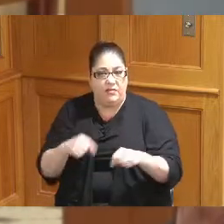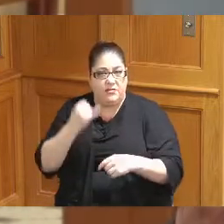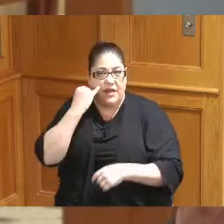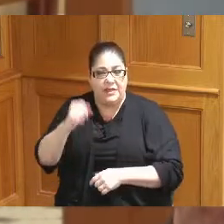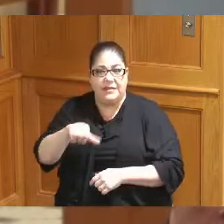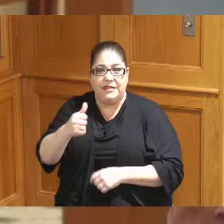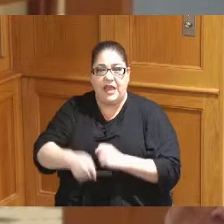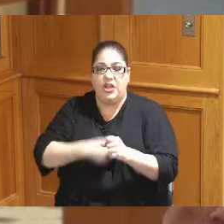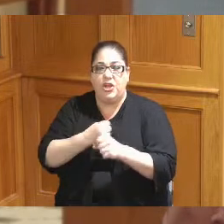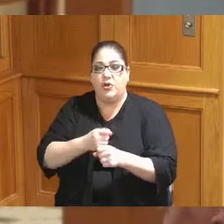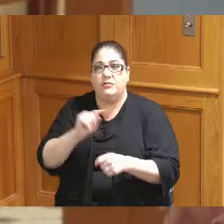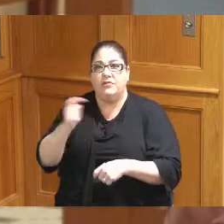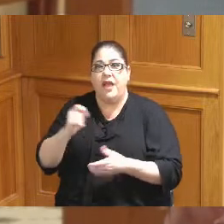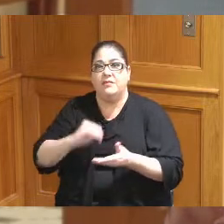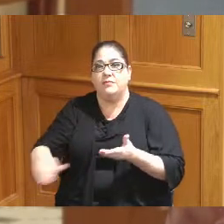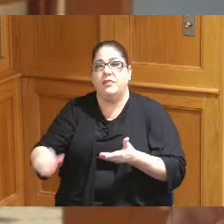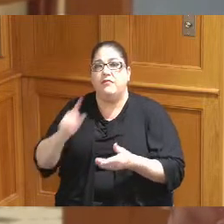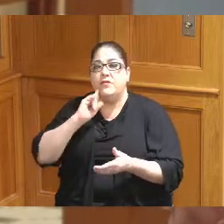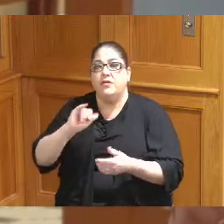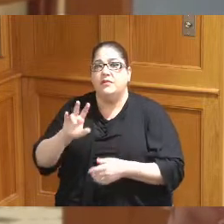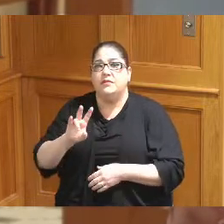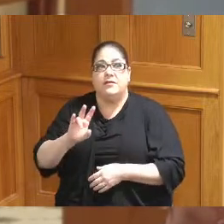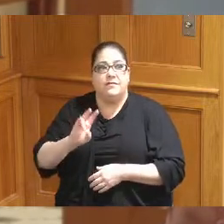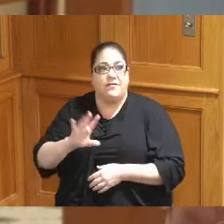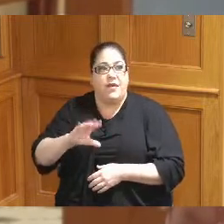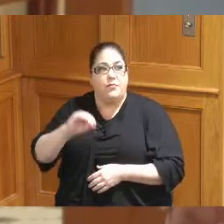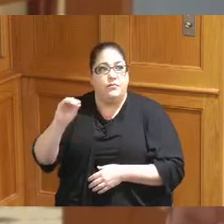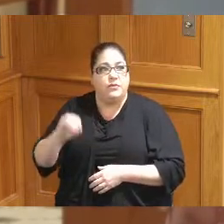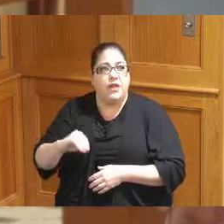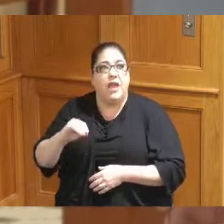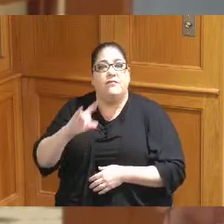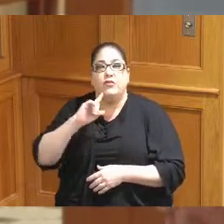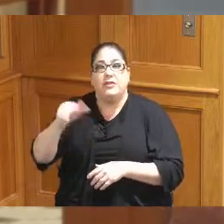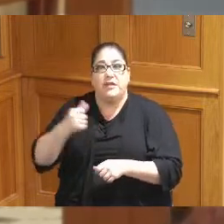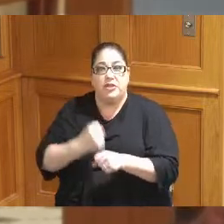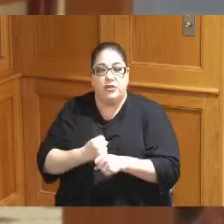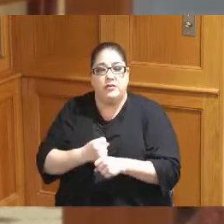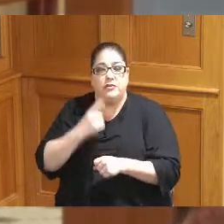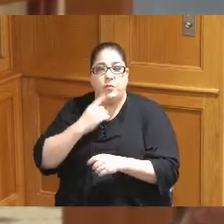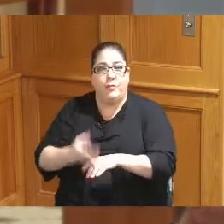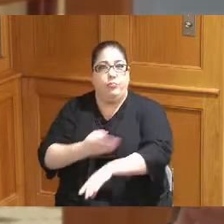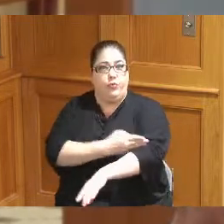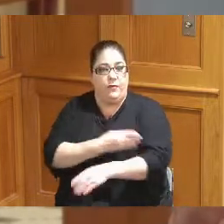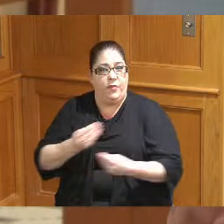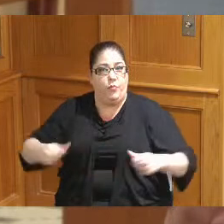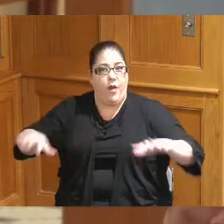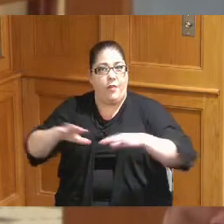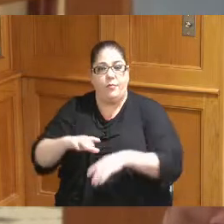abatement on 75 percent of the improvements to the real property St. Bernard has been very fortunate